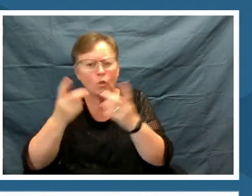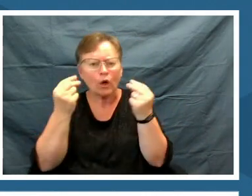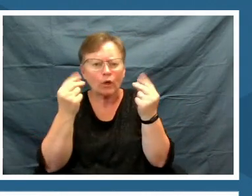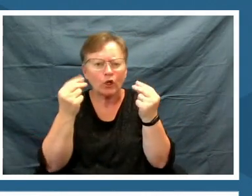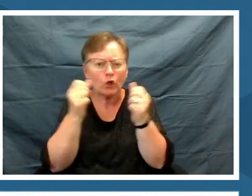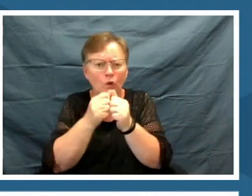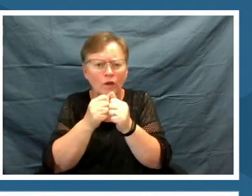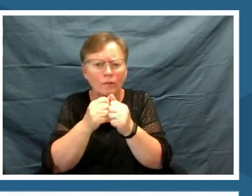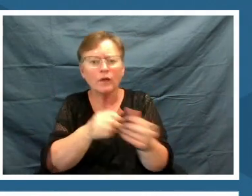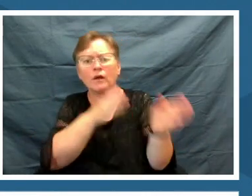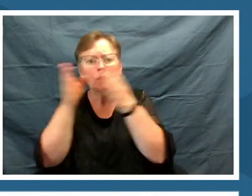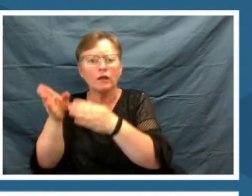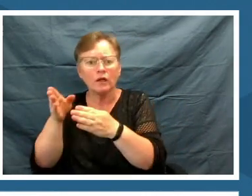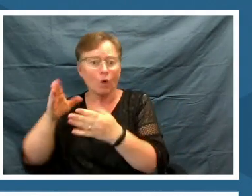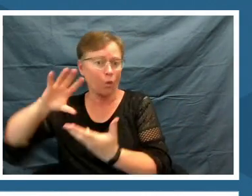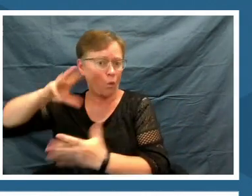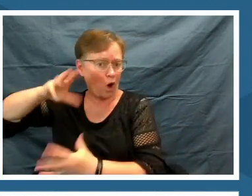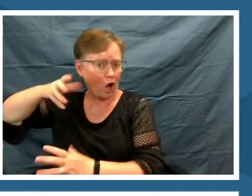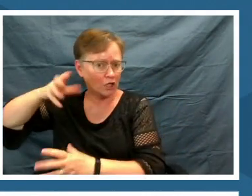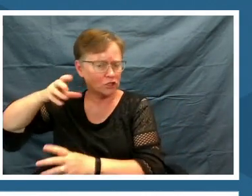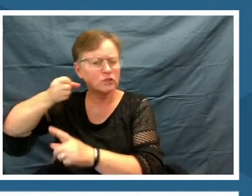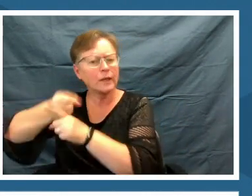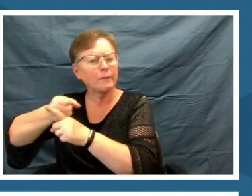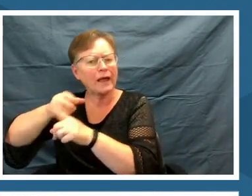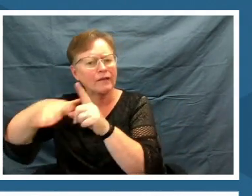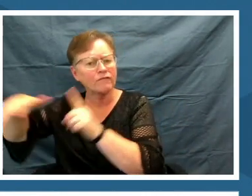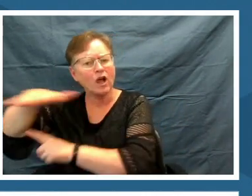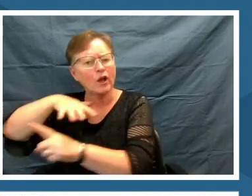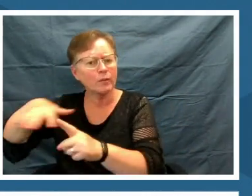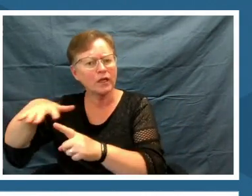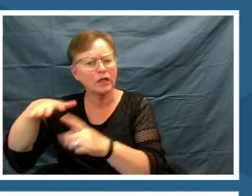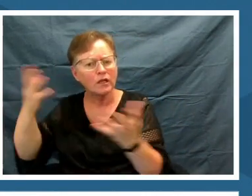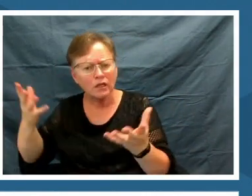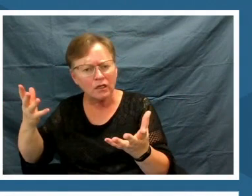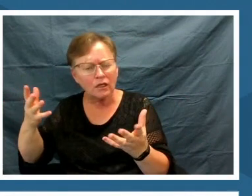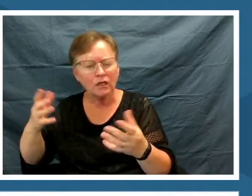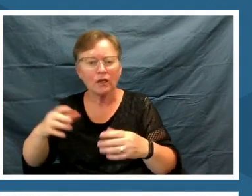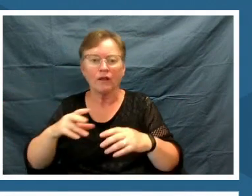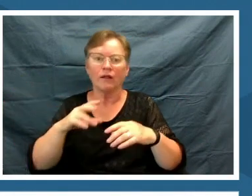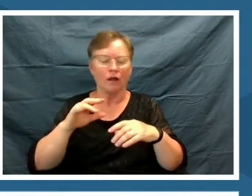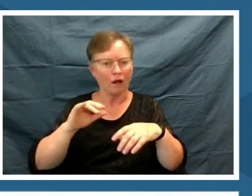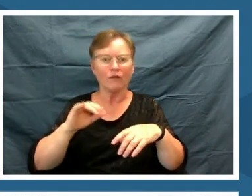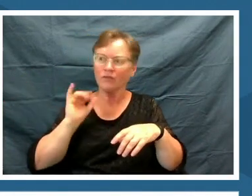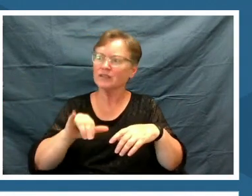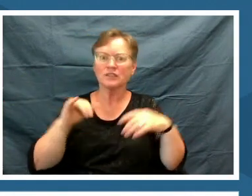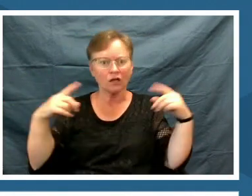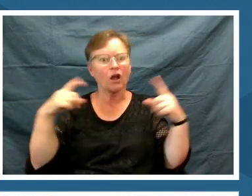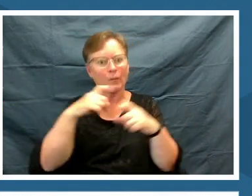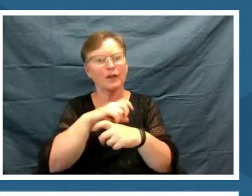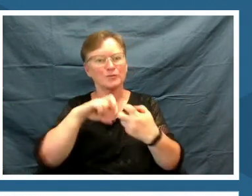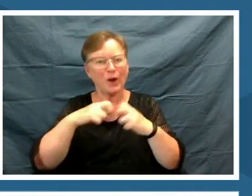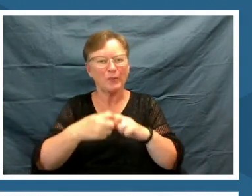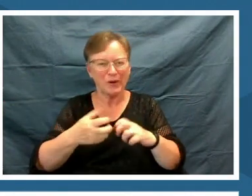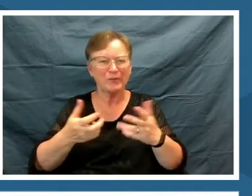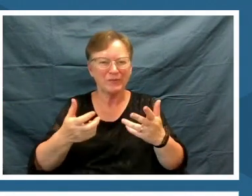and this is a really i think complex problem that stretches across